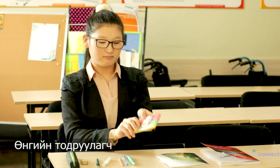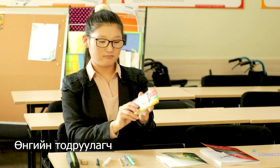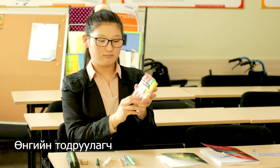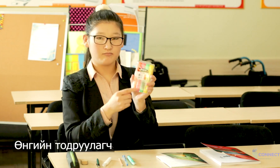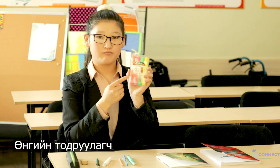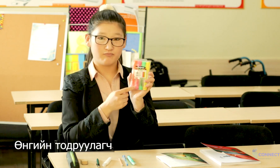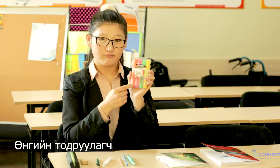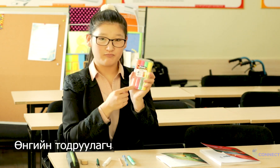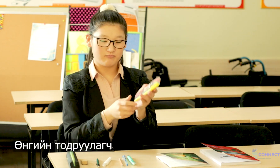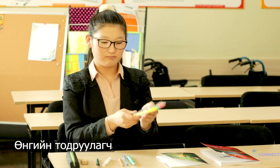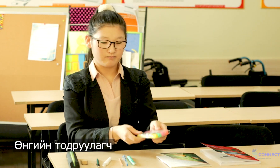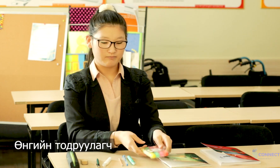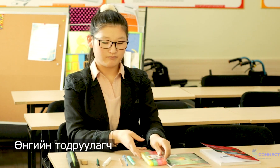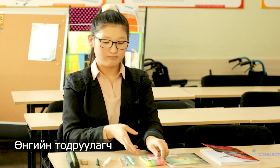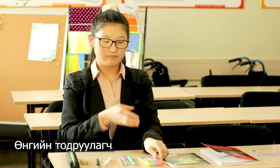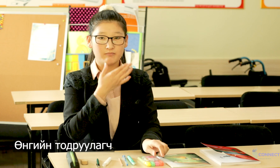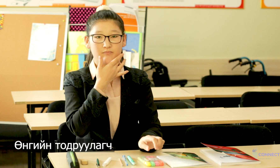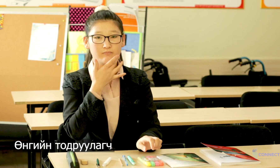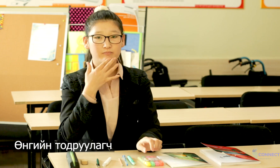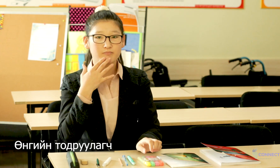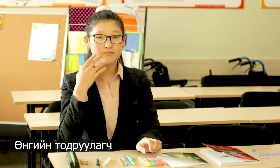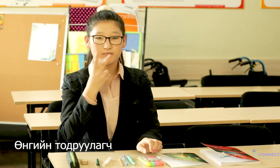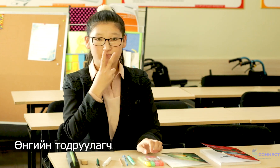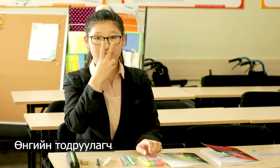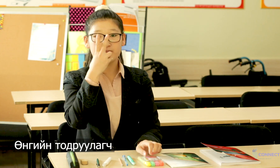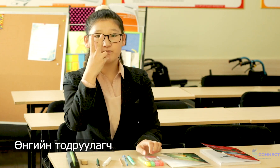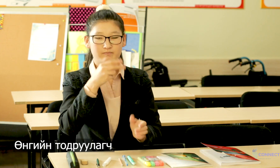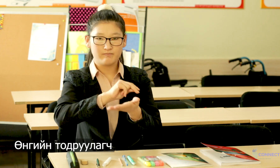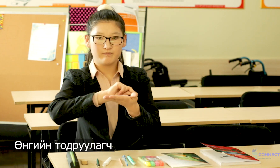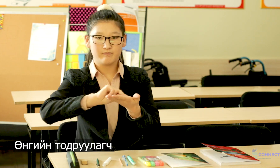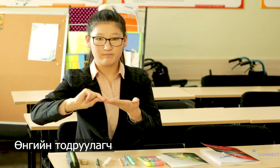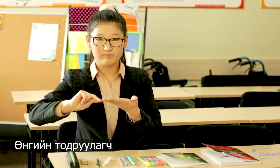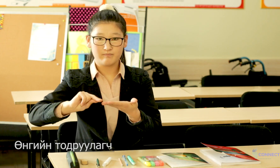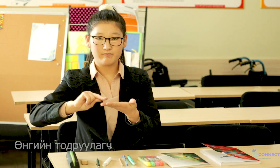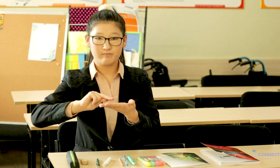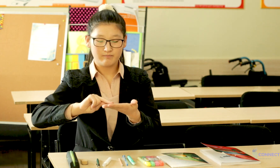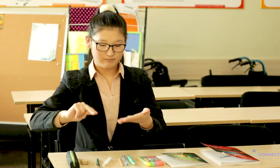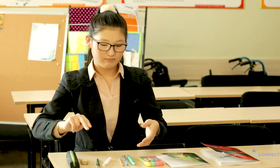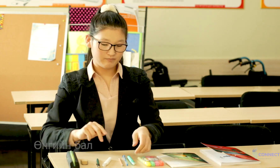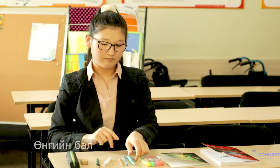color highlighter